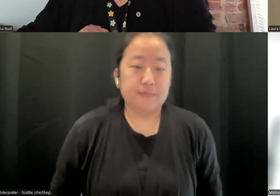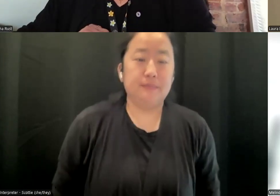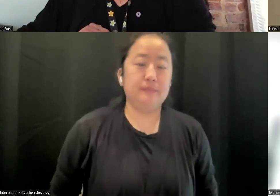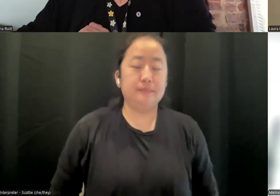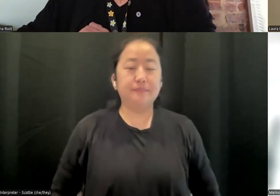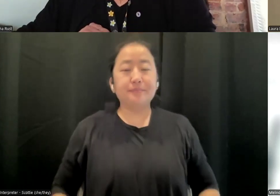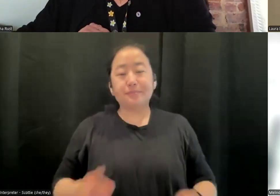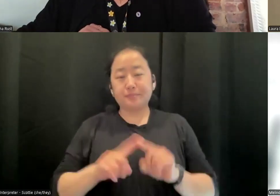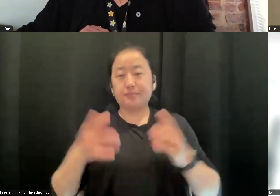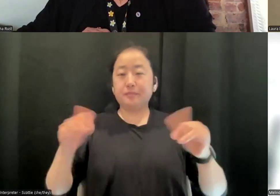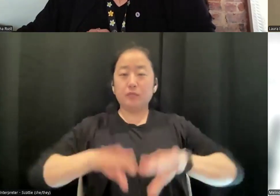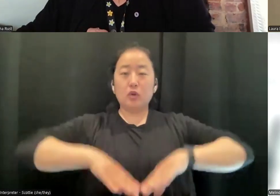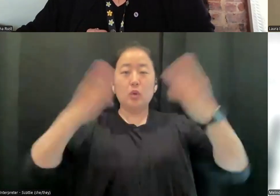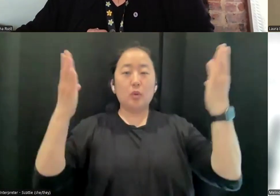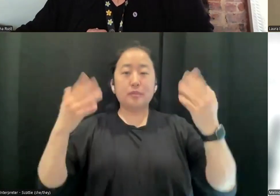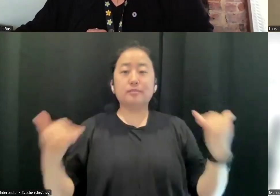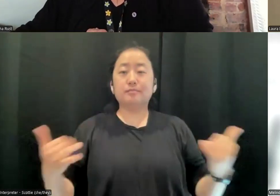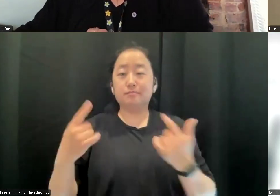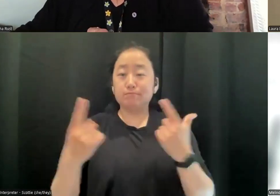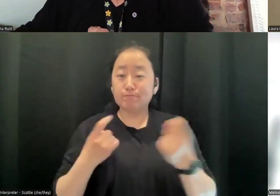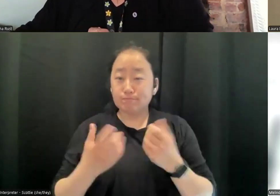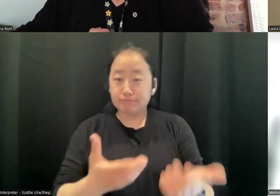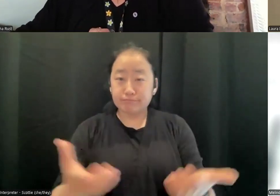like to open this up for questions from the audience at this point.